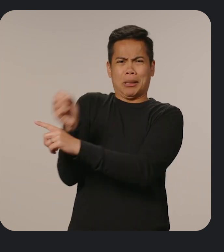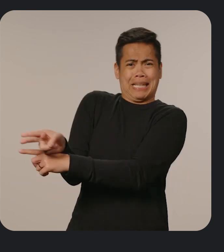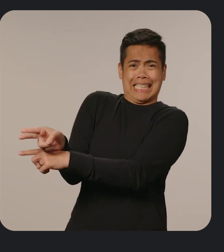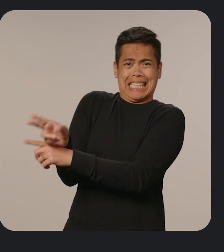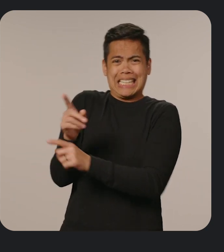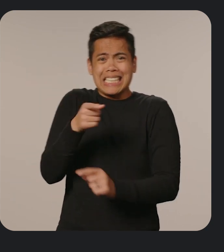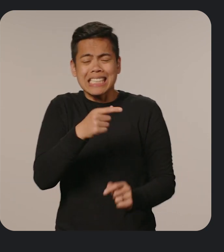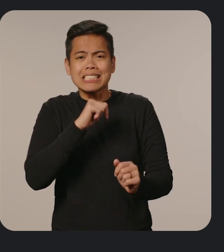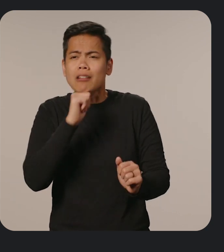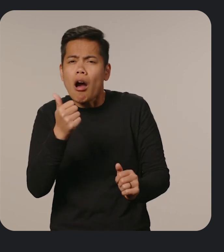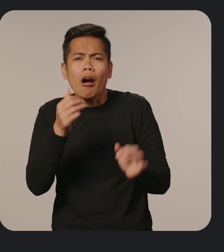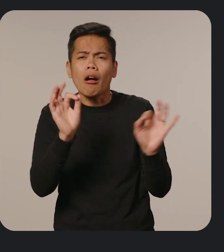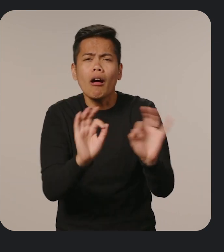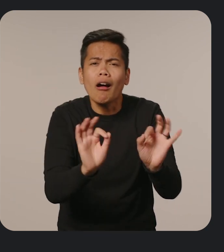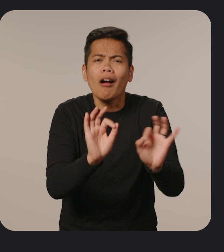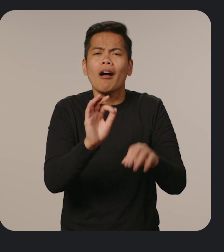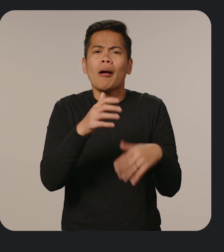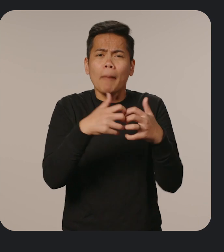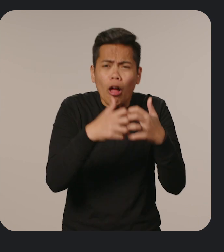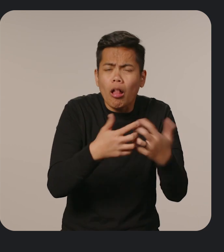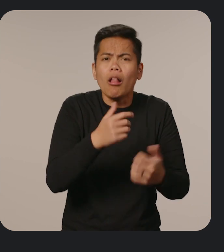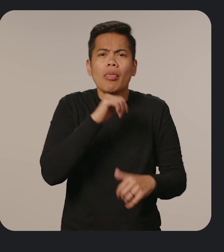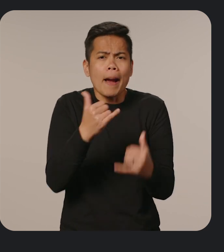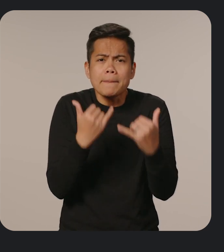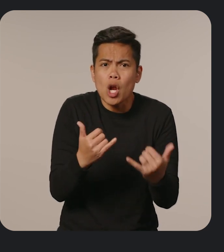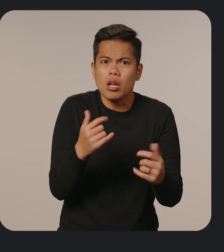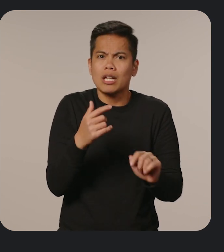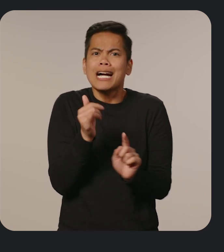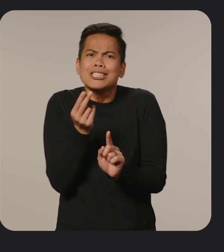We totally tossed what we thought we knew about clean, simple, pure, modern design.